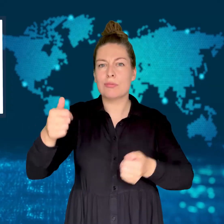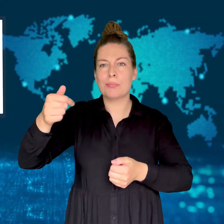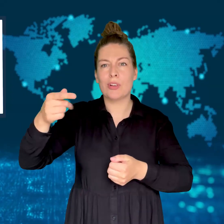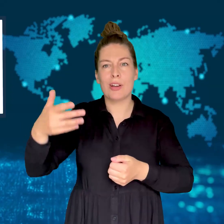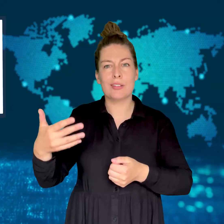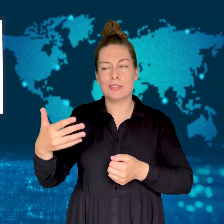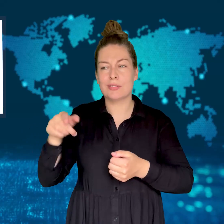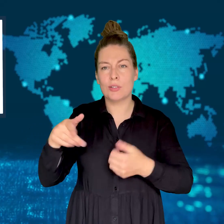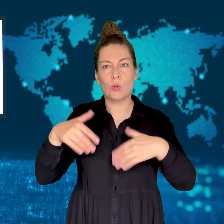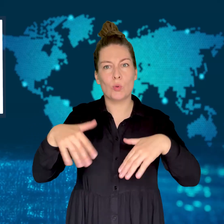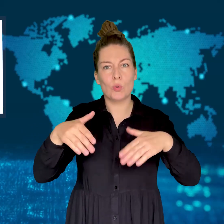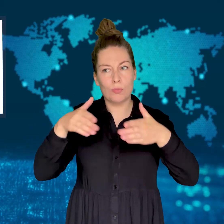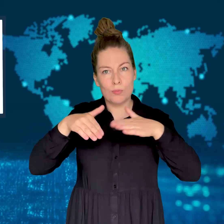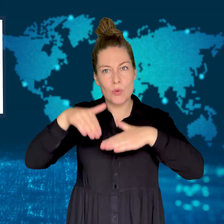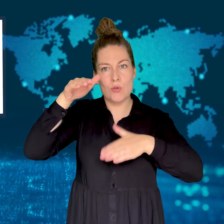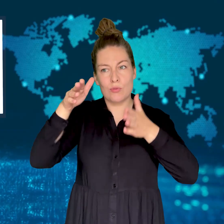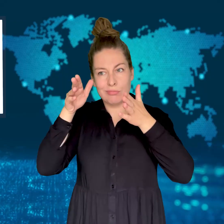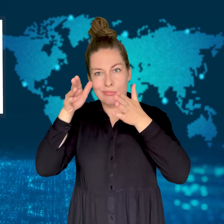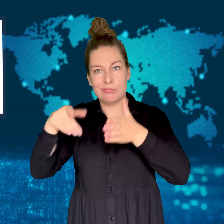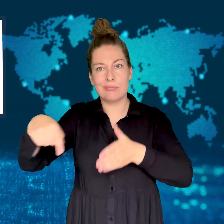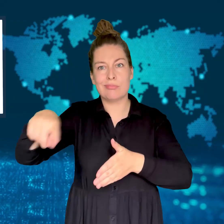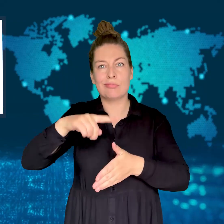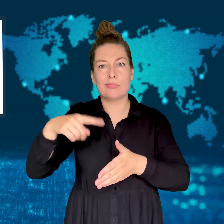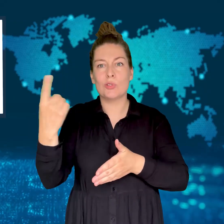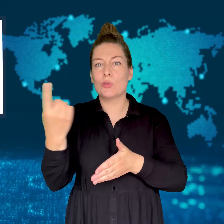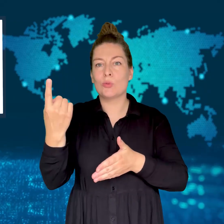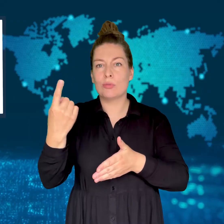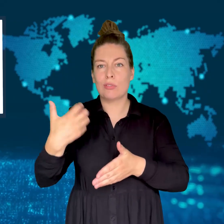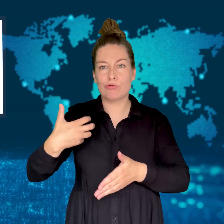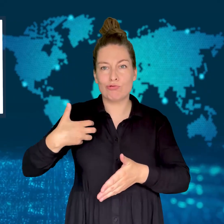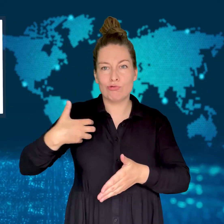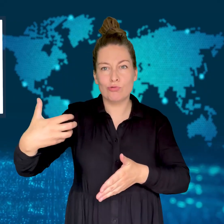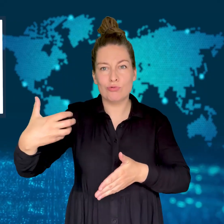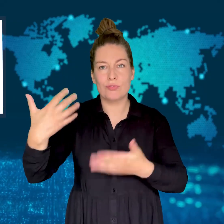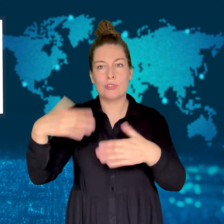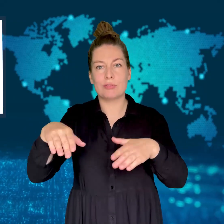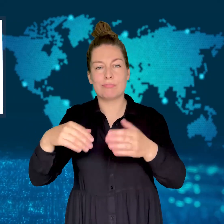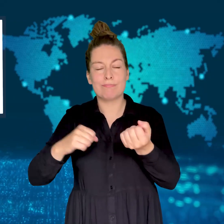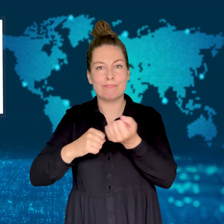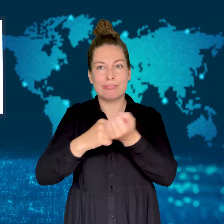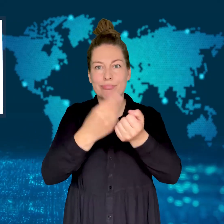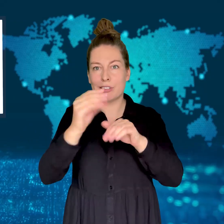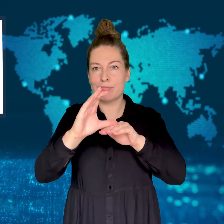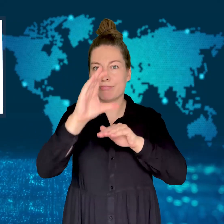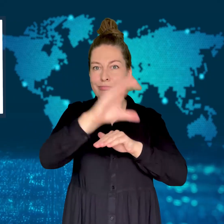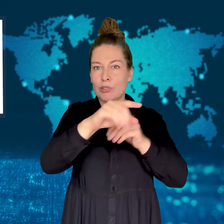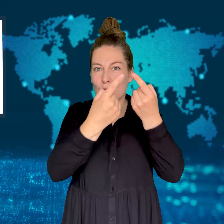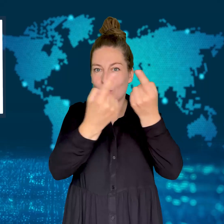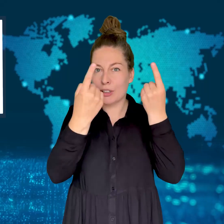According to that criteria, called "Legacy Admissions"